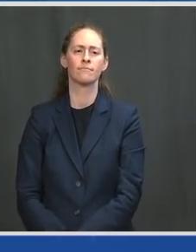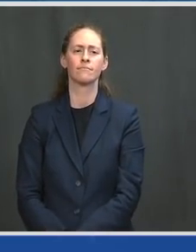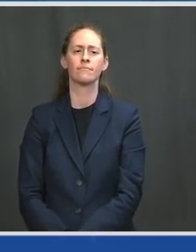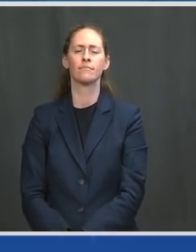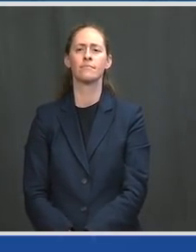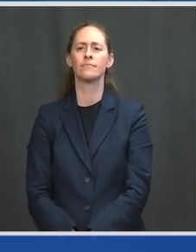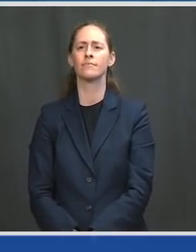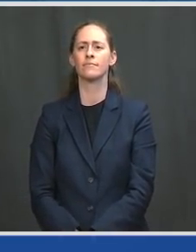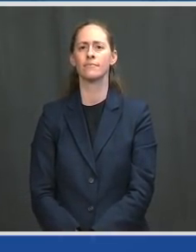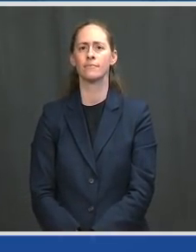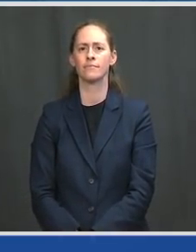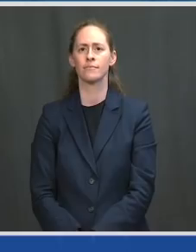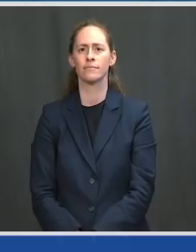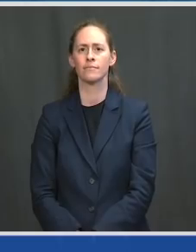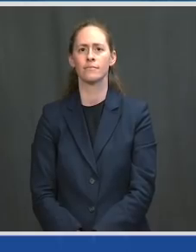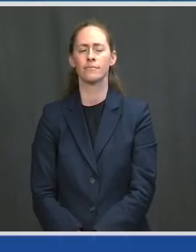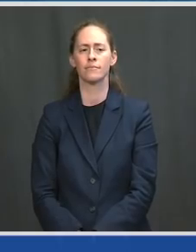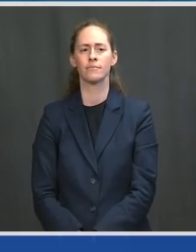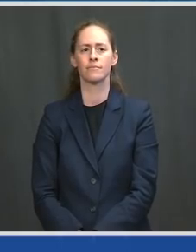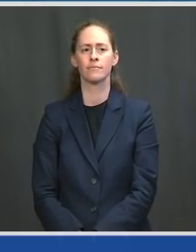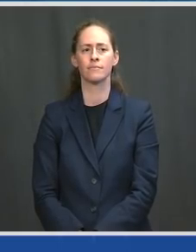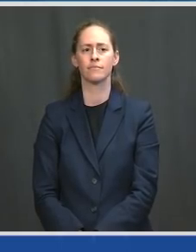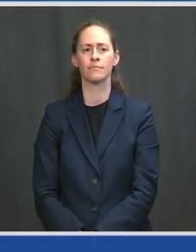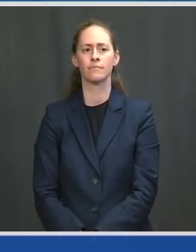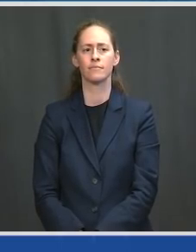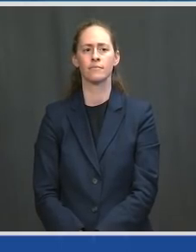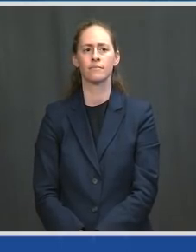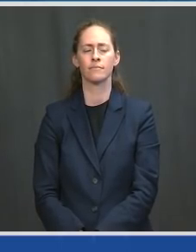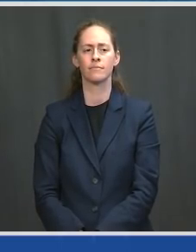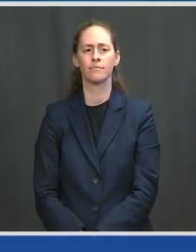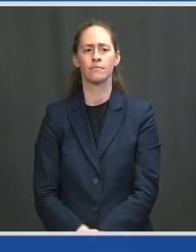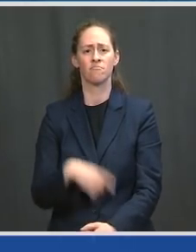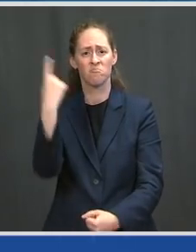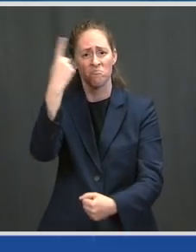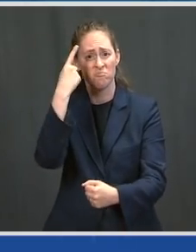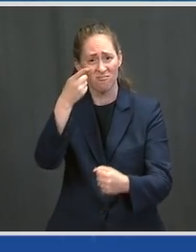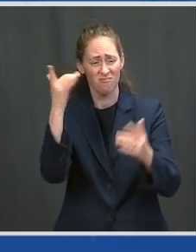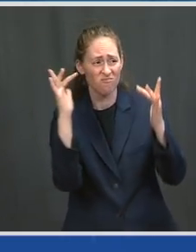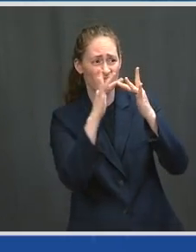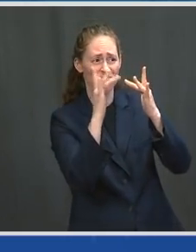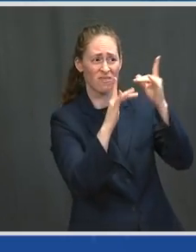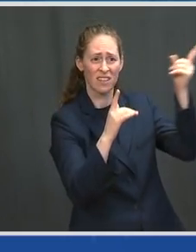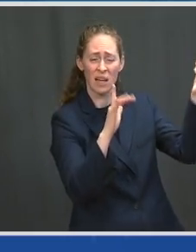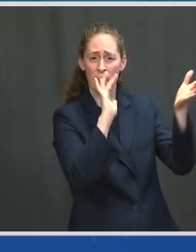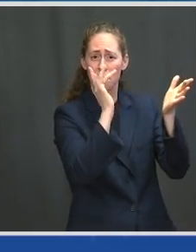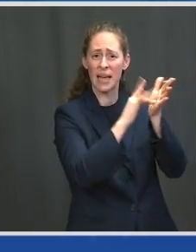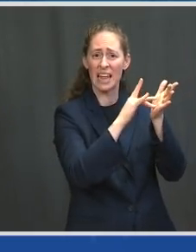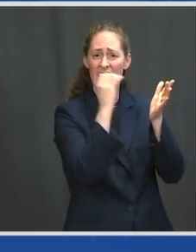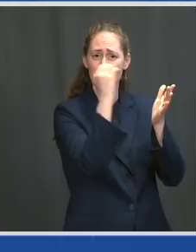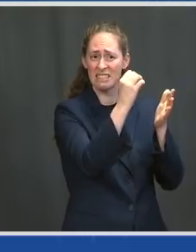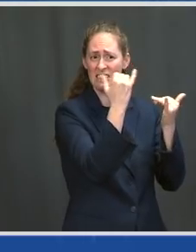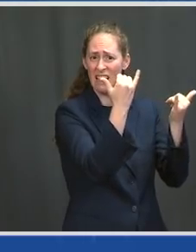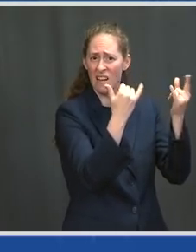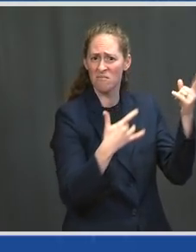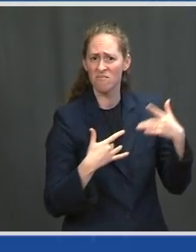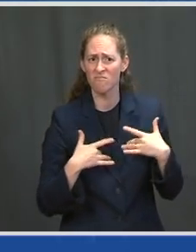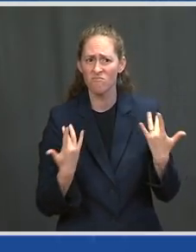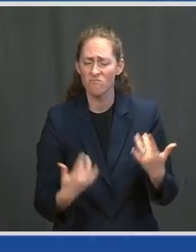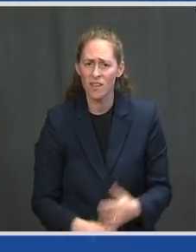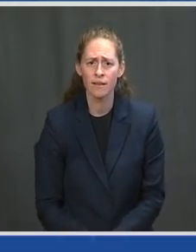with officials there? The President: My national security staff and Defense staff has been in constant contact with their counterparts